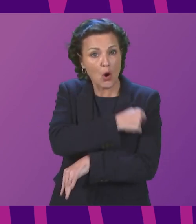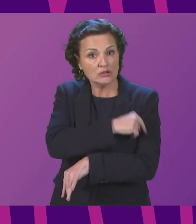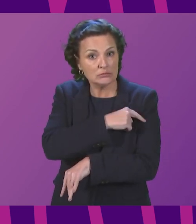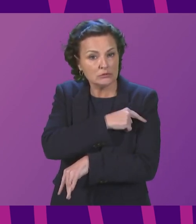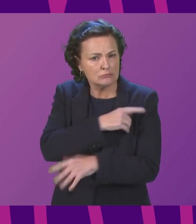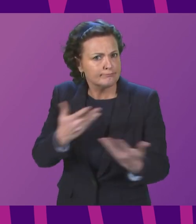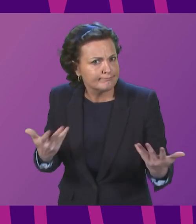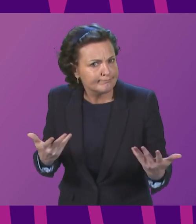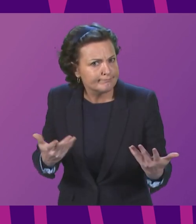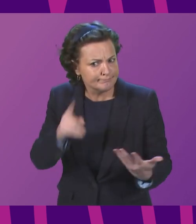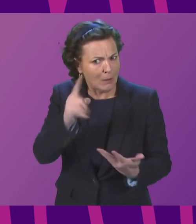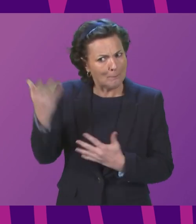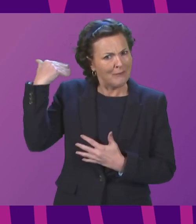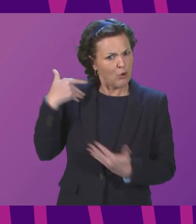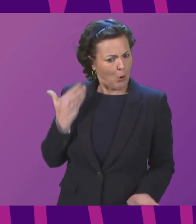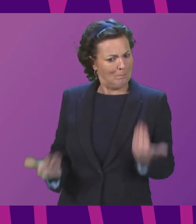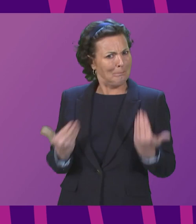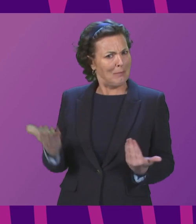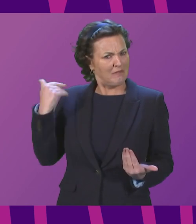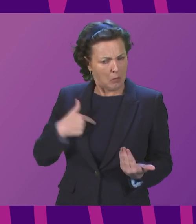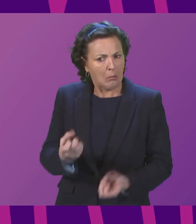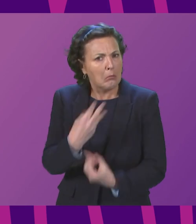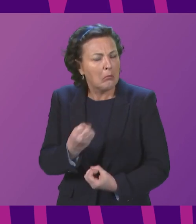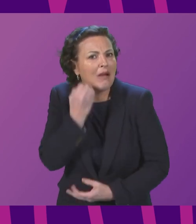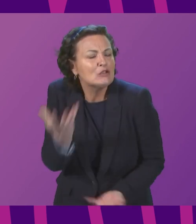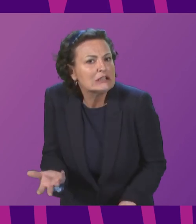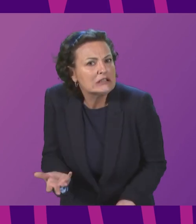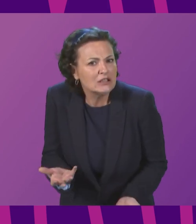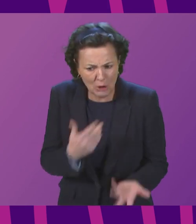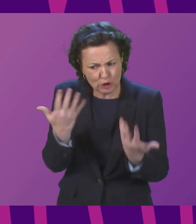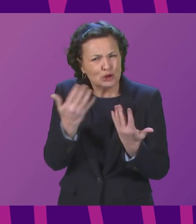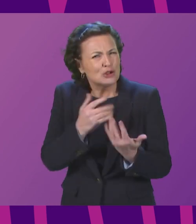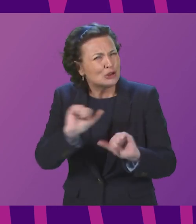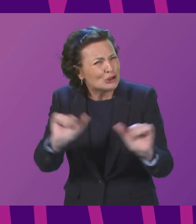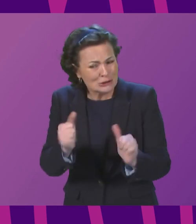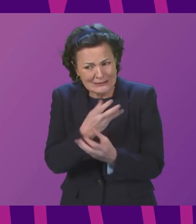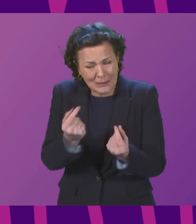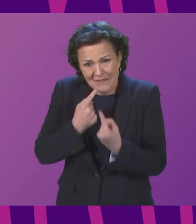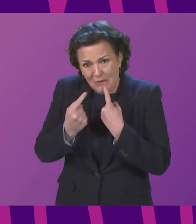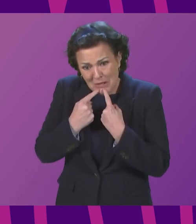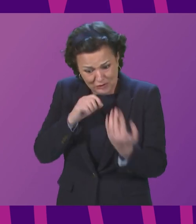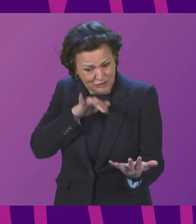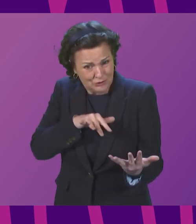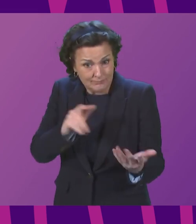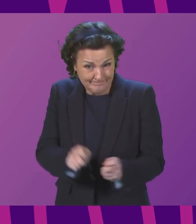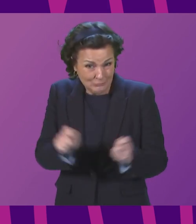despite the fact that some of the details have already made their way into the national press. If the First Minister is still leading the public health response to Covid on the